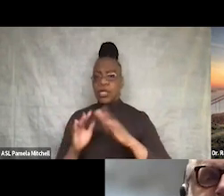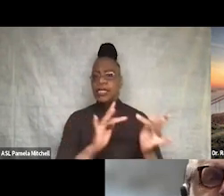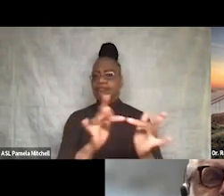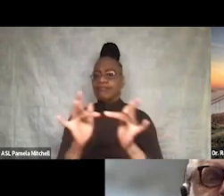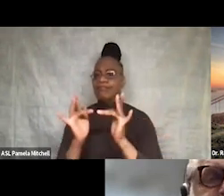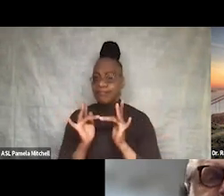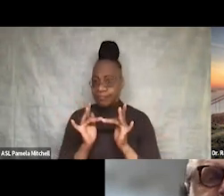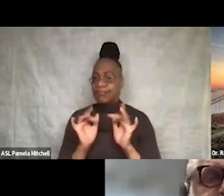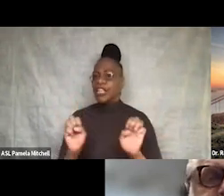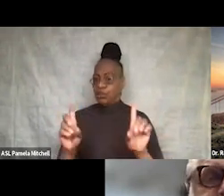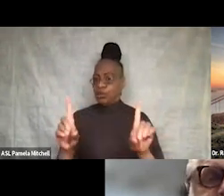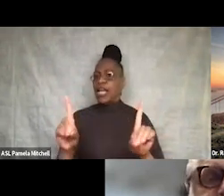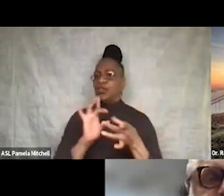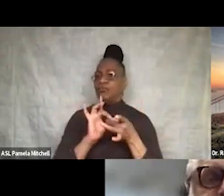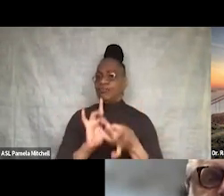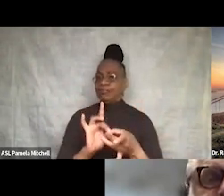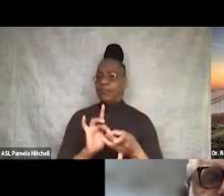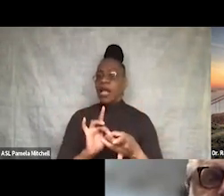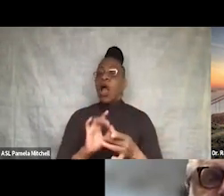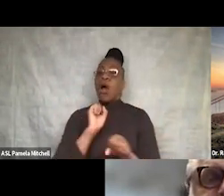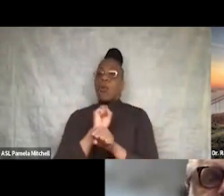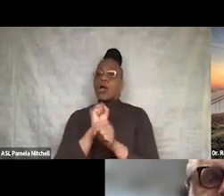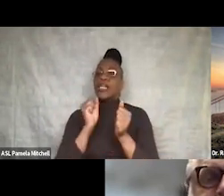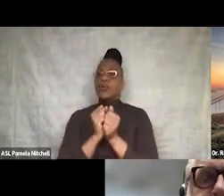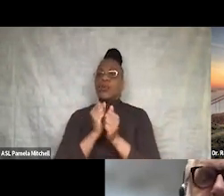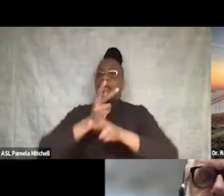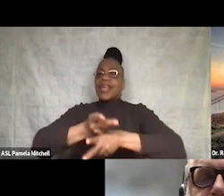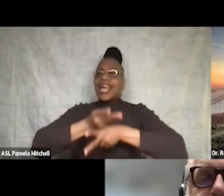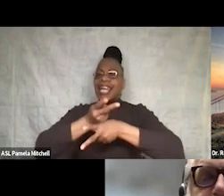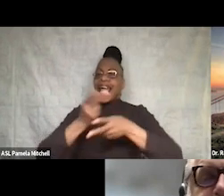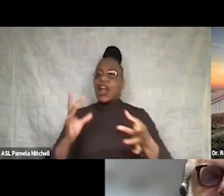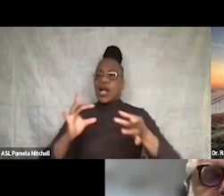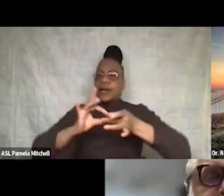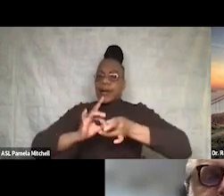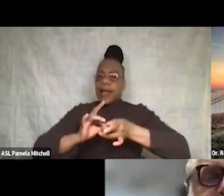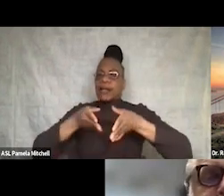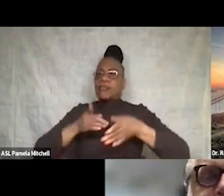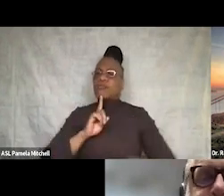And then, again, working with Care Connect. Care Connect really allows, you know,